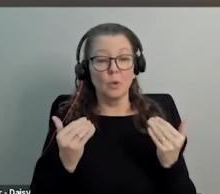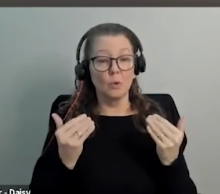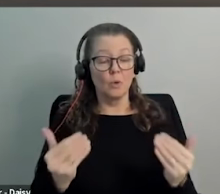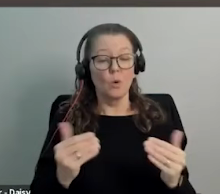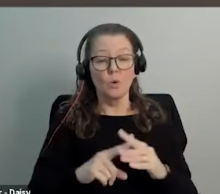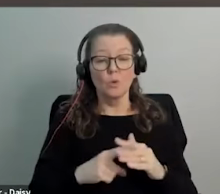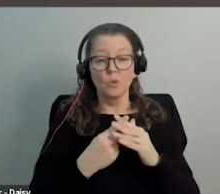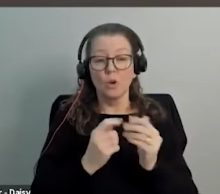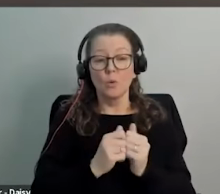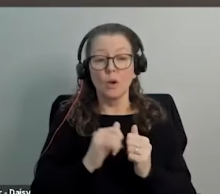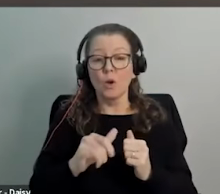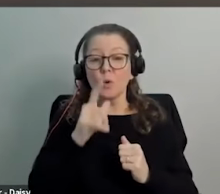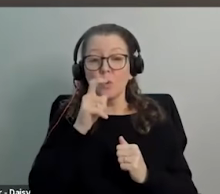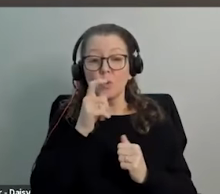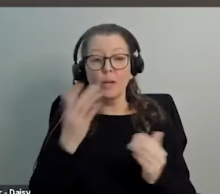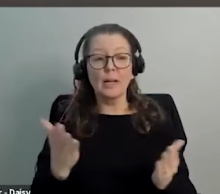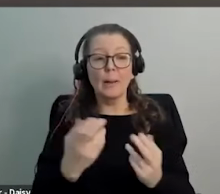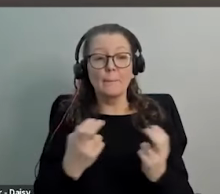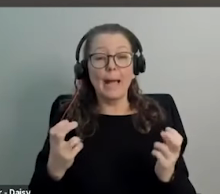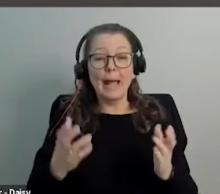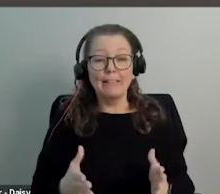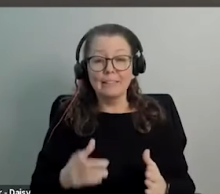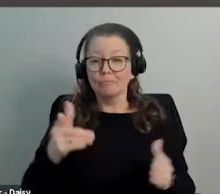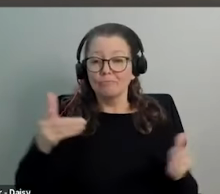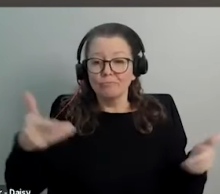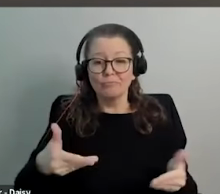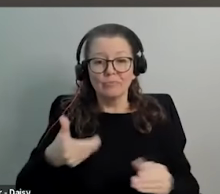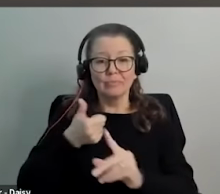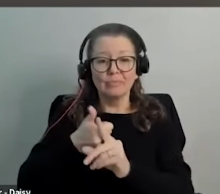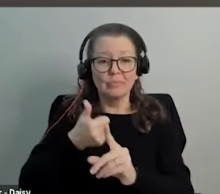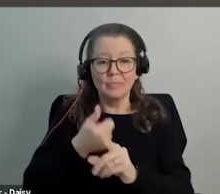please introduce themselves, and you do so.